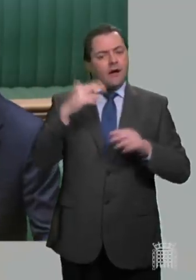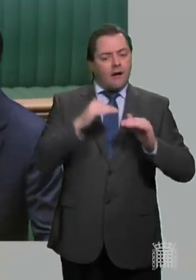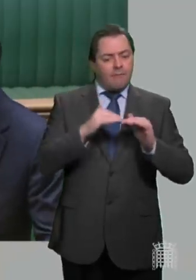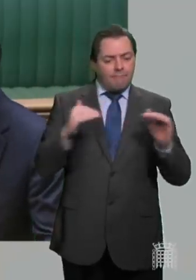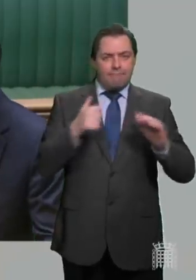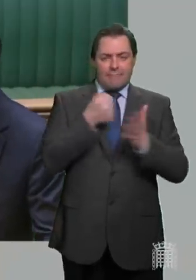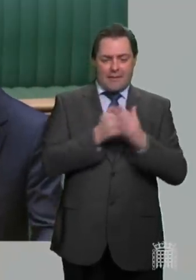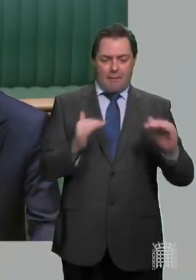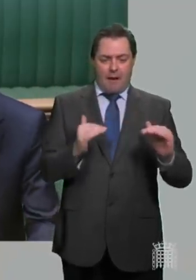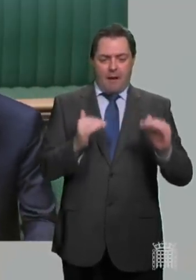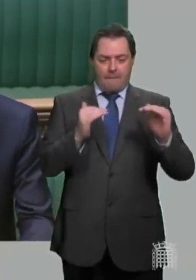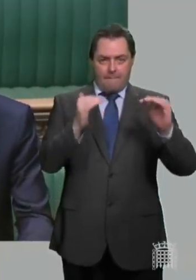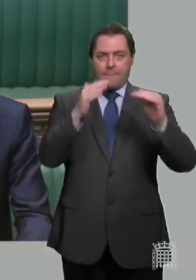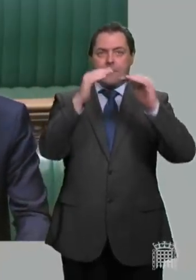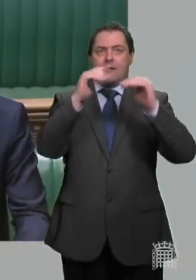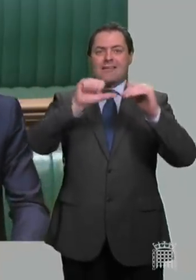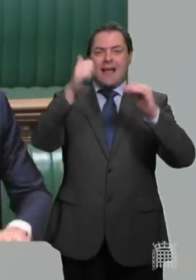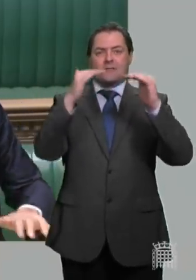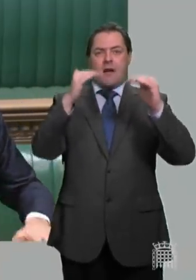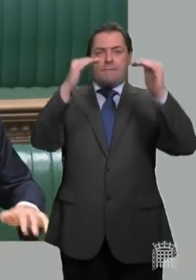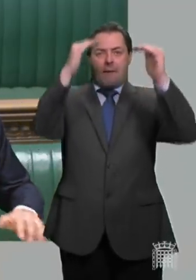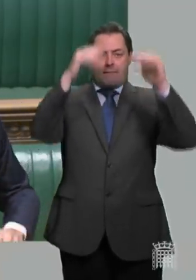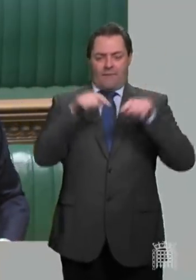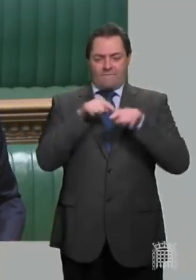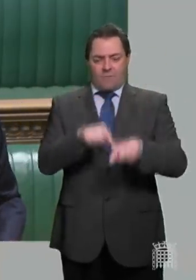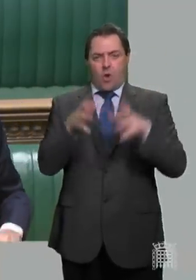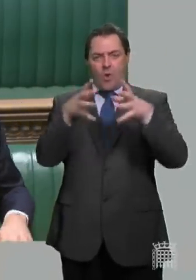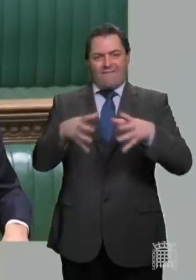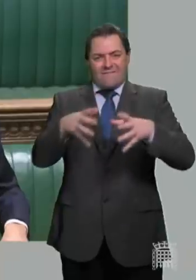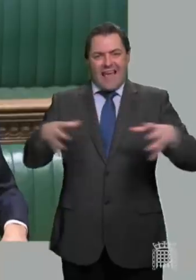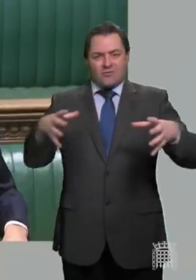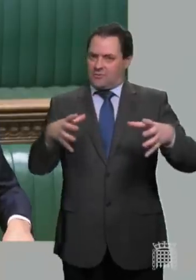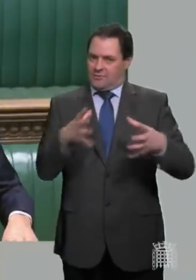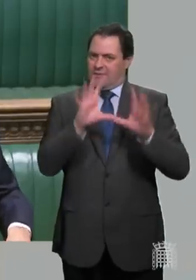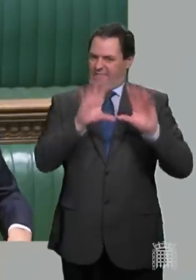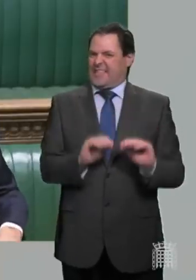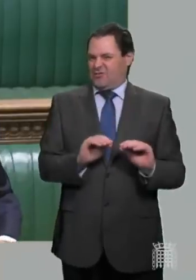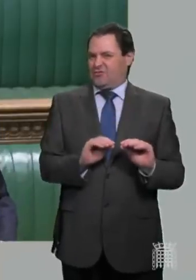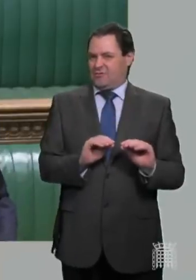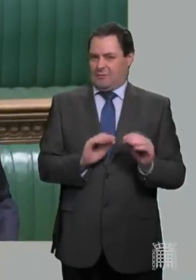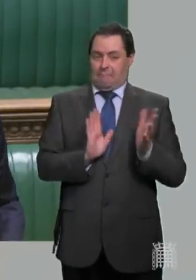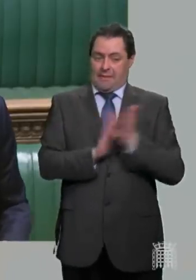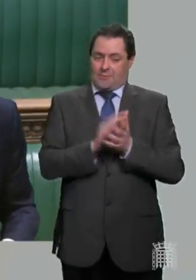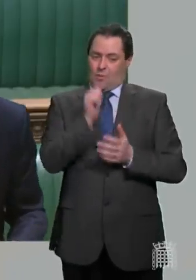to increase with inflation. We are not hiding it; I am here explaining it to the House, and it is in